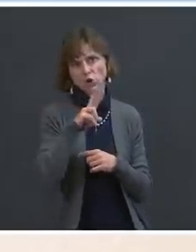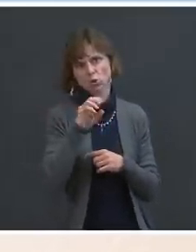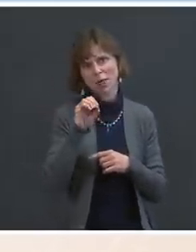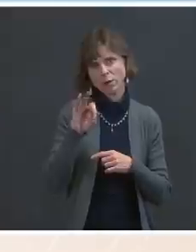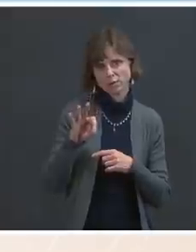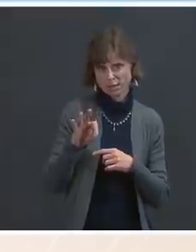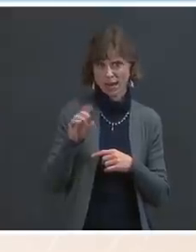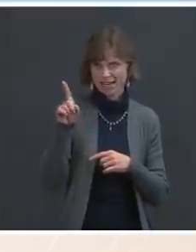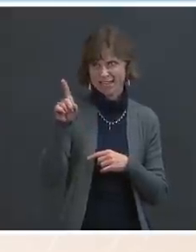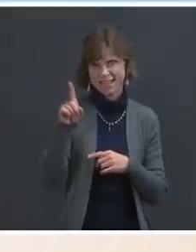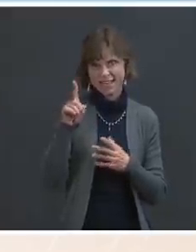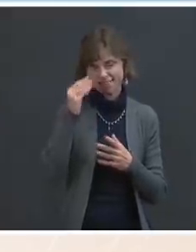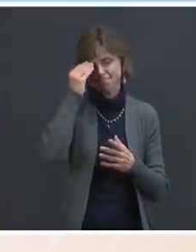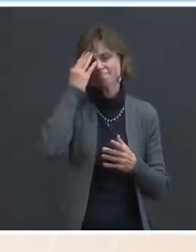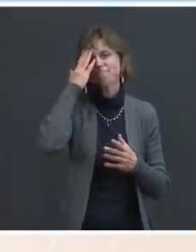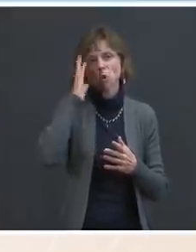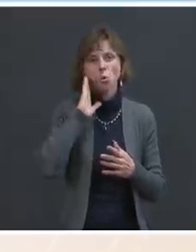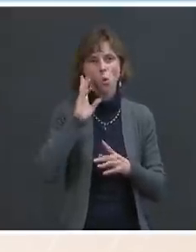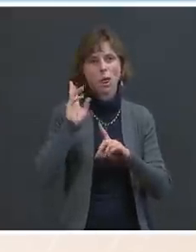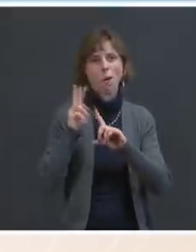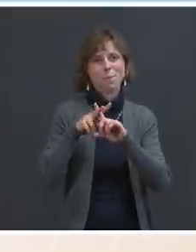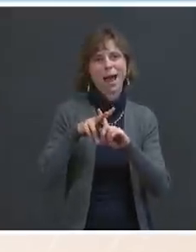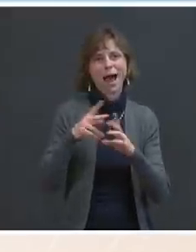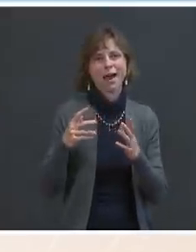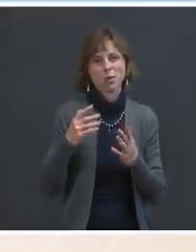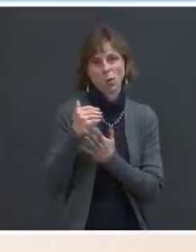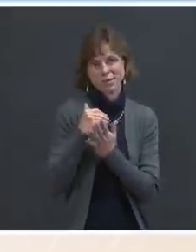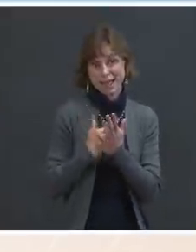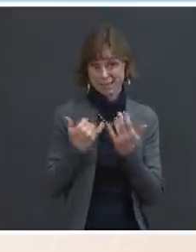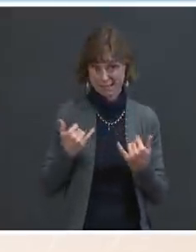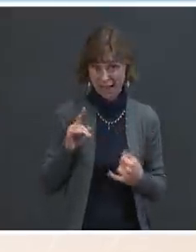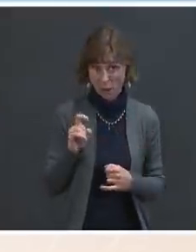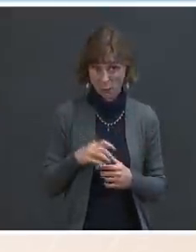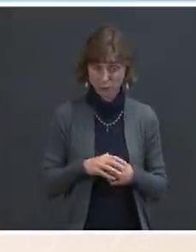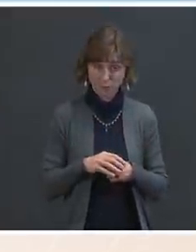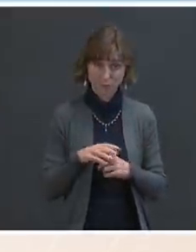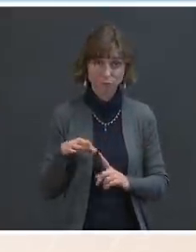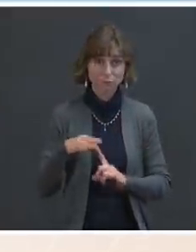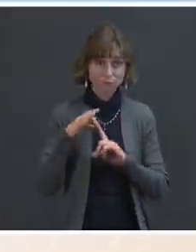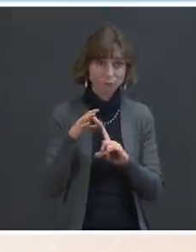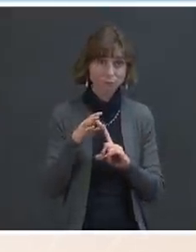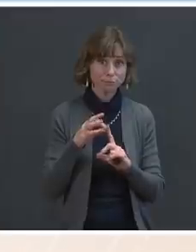that will be applied this effort, particularly in terms of efficiency